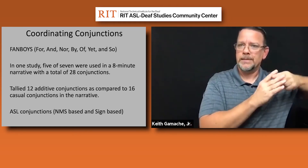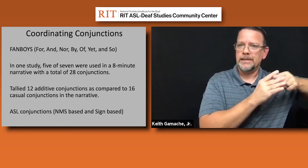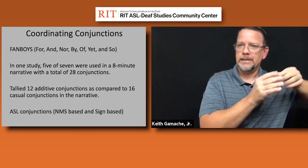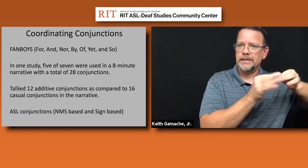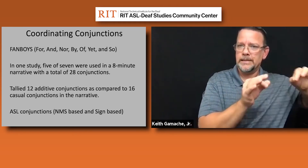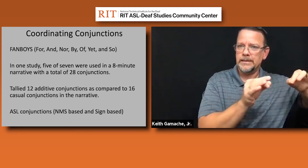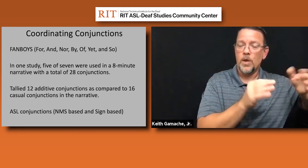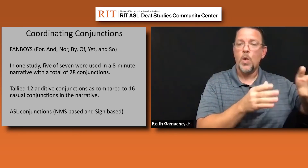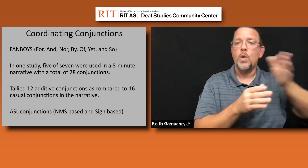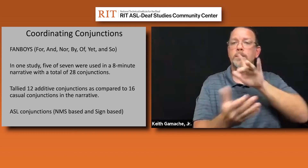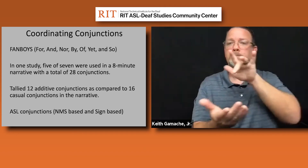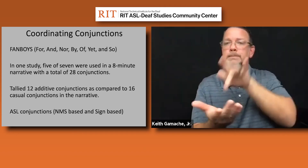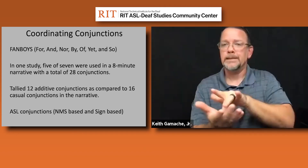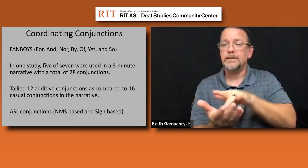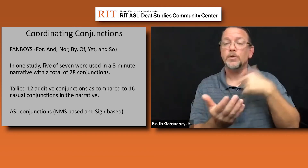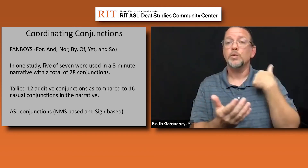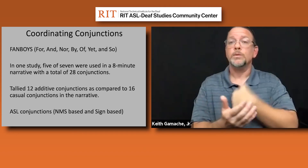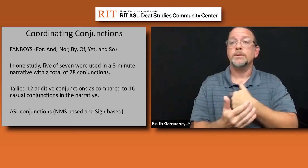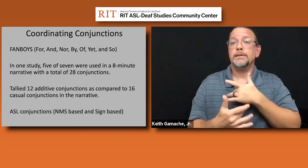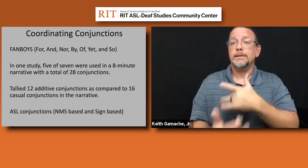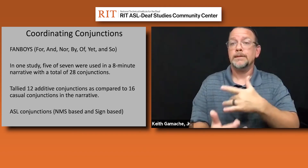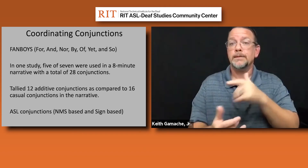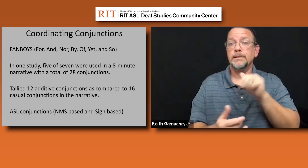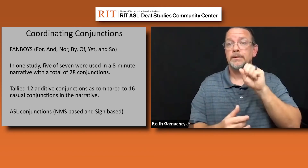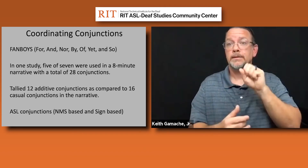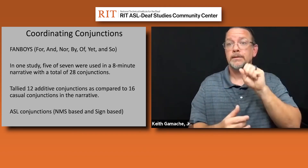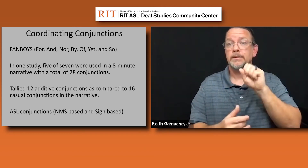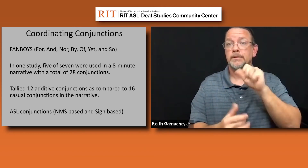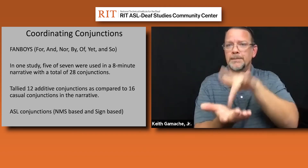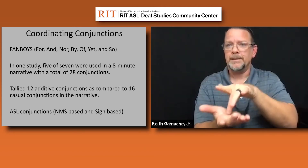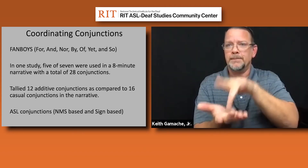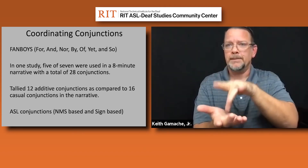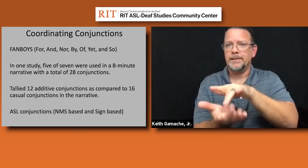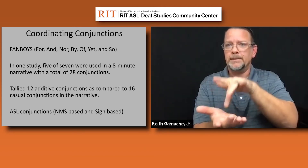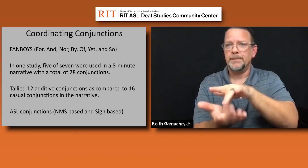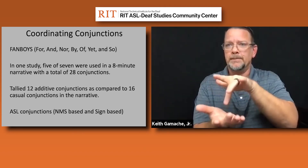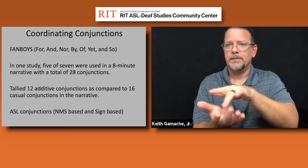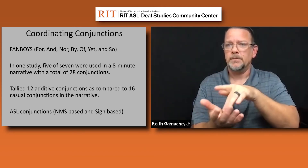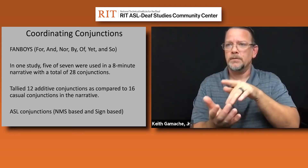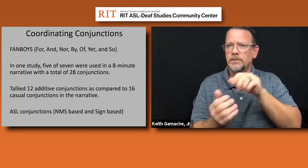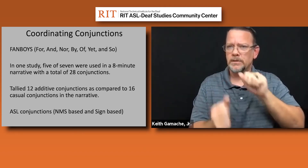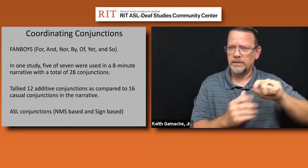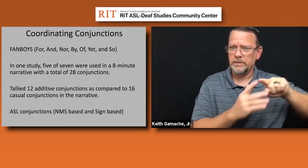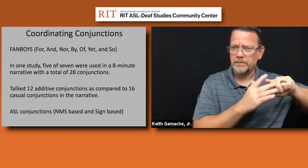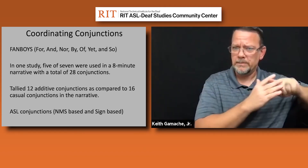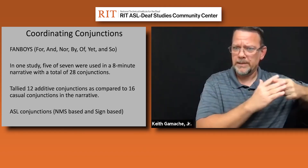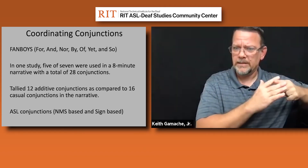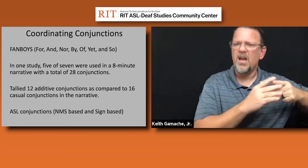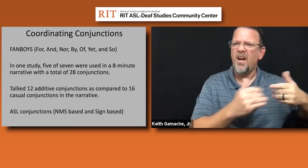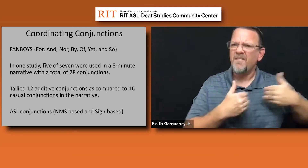Conjunctions can come in the beginning of the sentence, the middle of the sentence, and typically, you will find them in the middle,